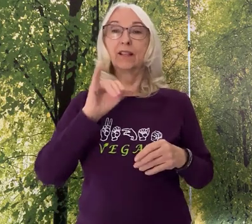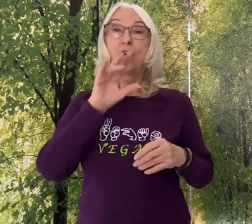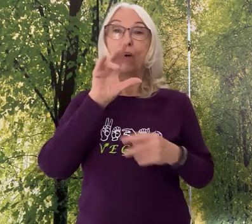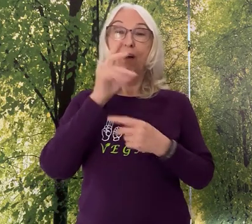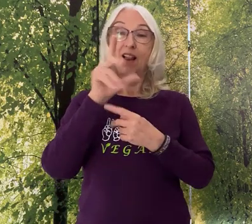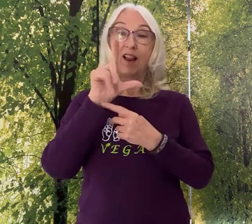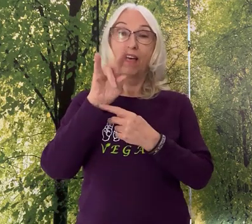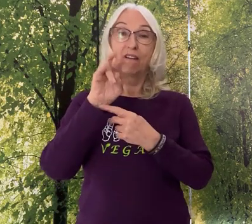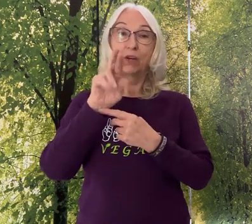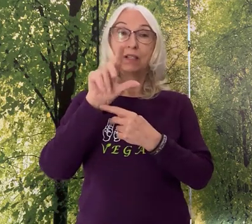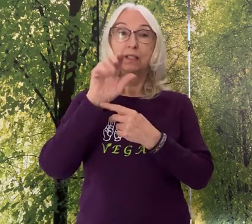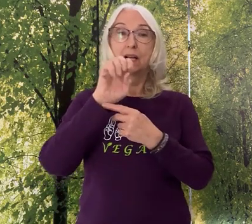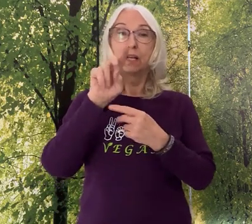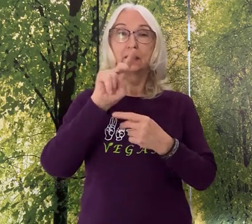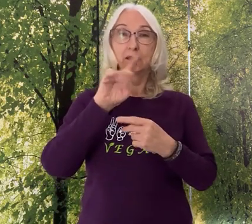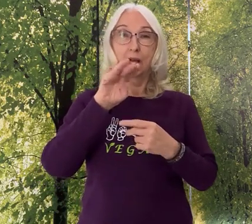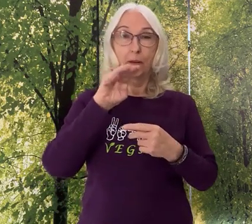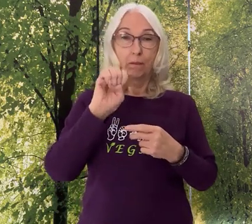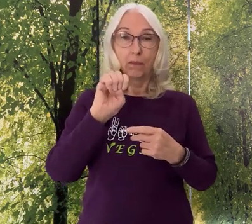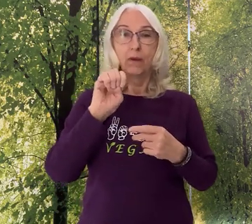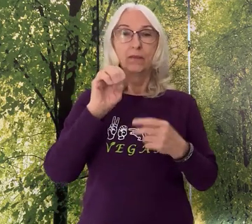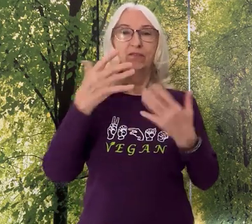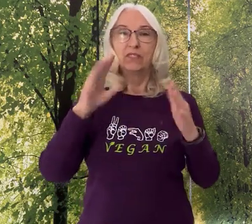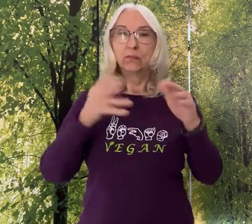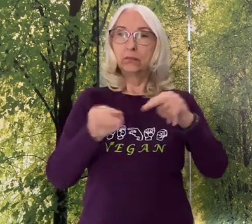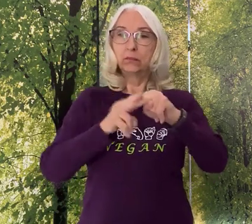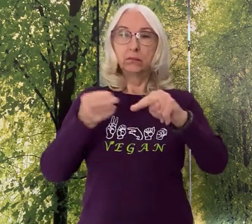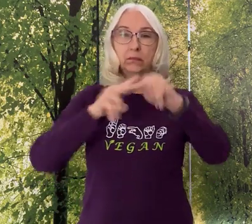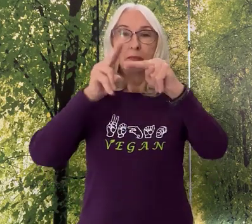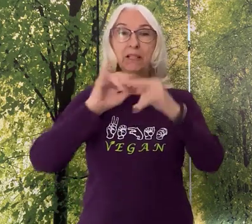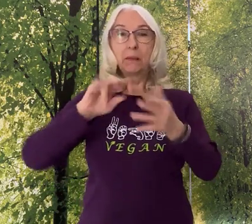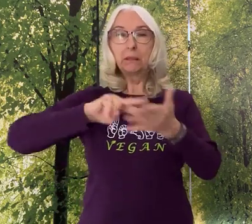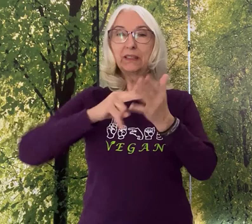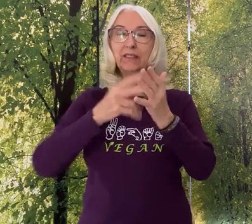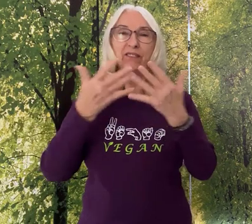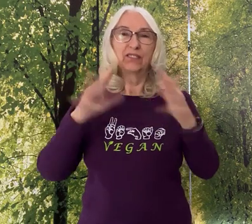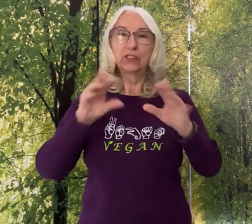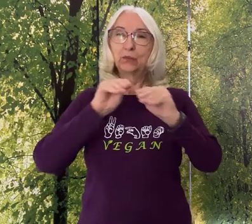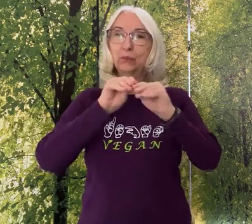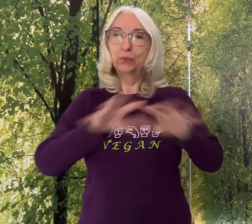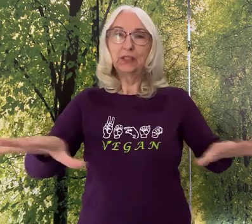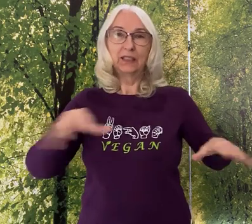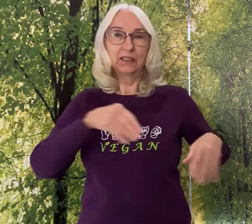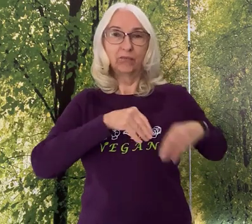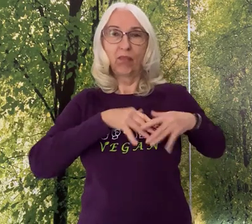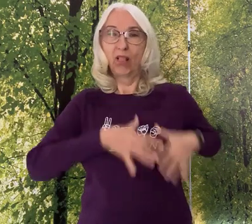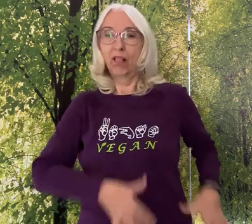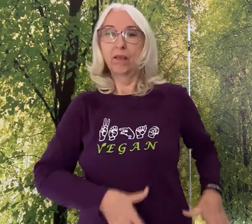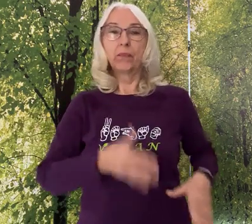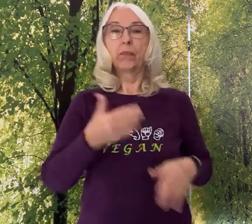her liver enzymes were elevated, meaning it had spread there.